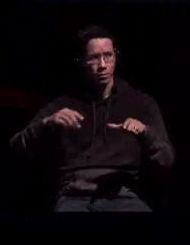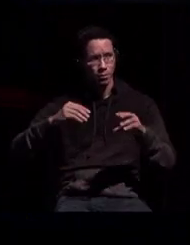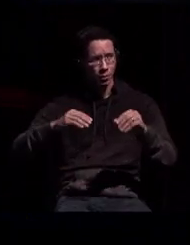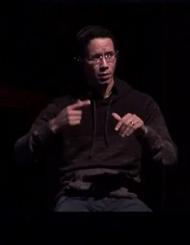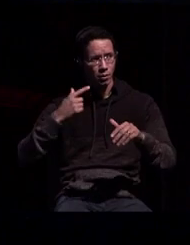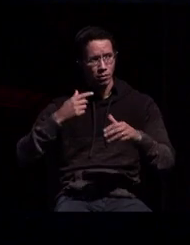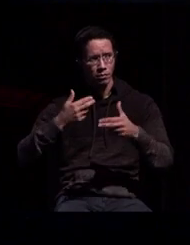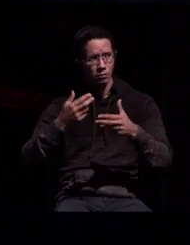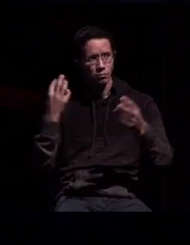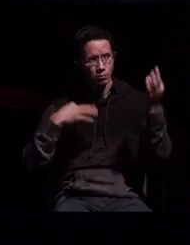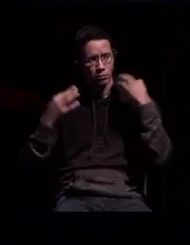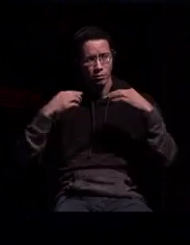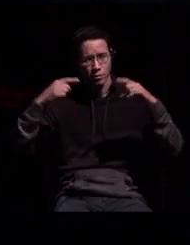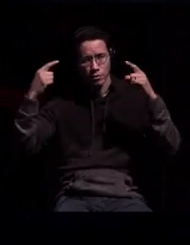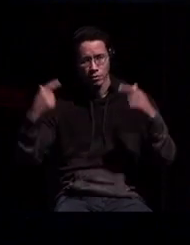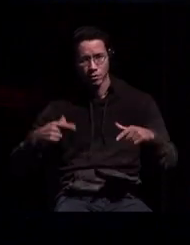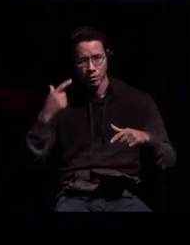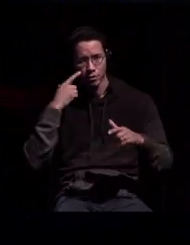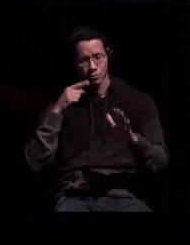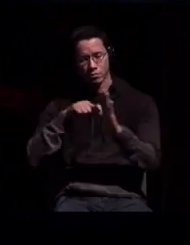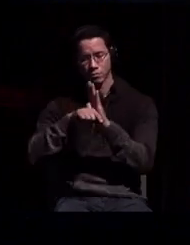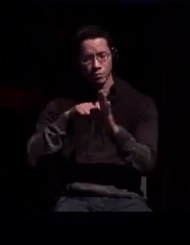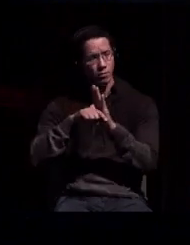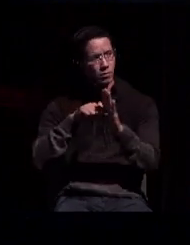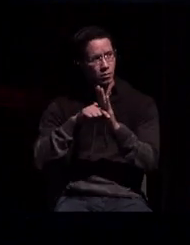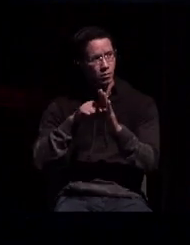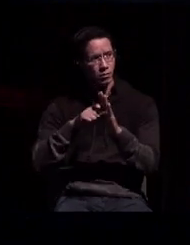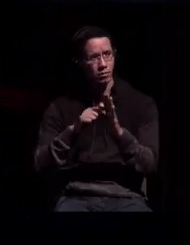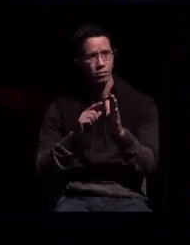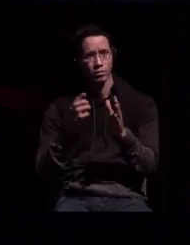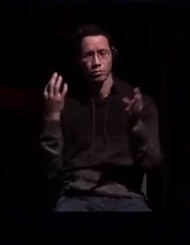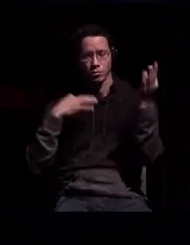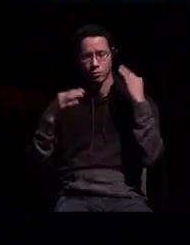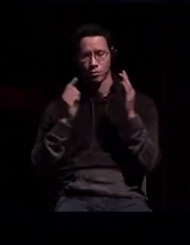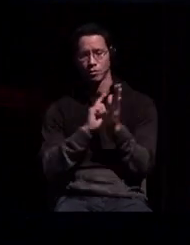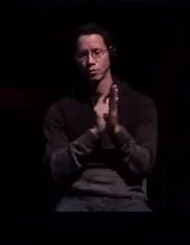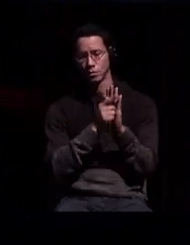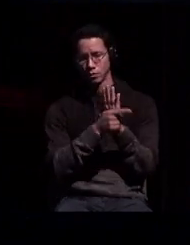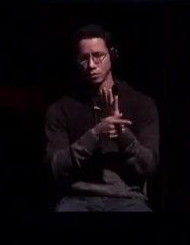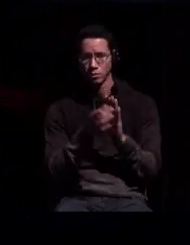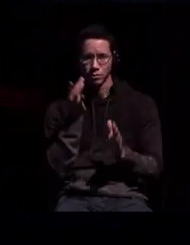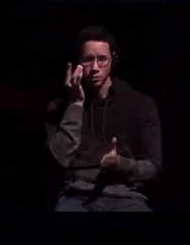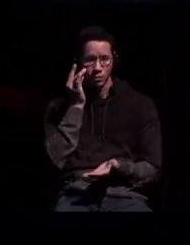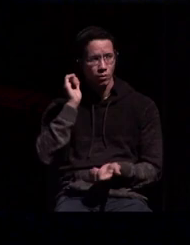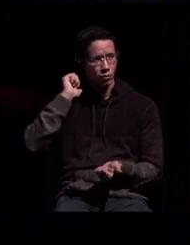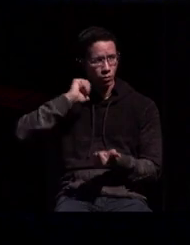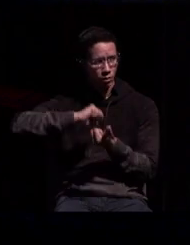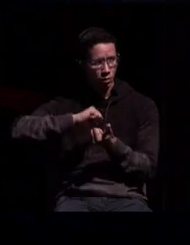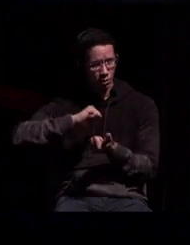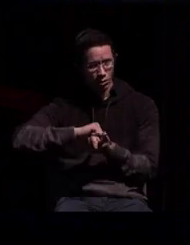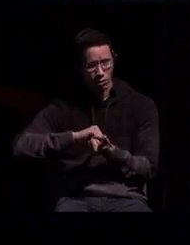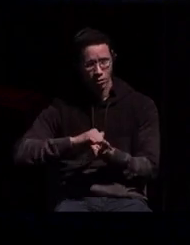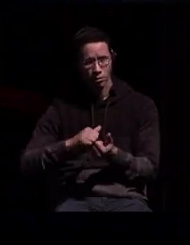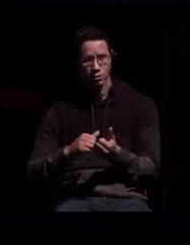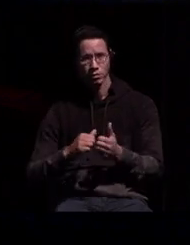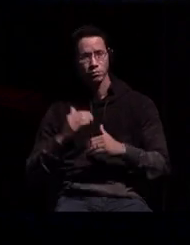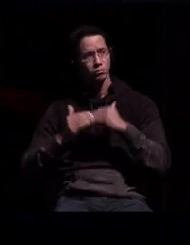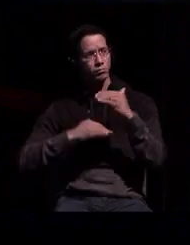tourism gender analysis... for the challenges at hand as a global-level sustainable development.